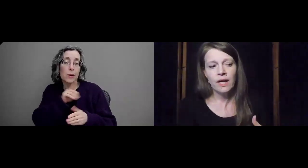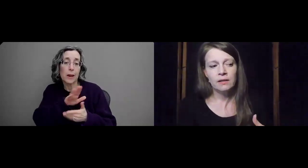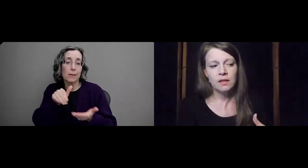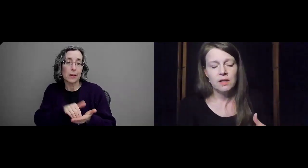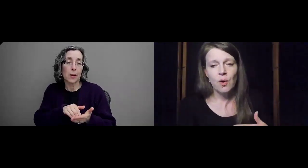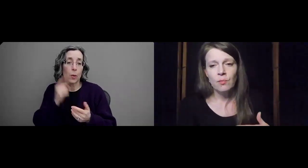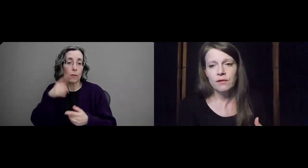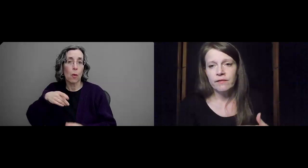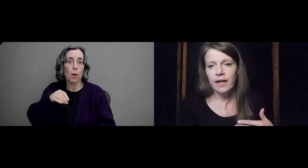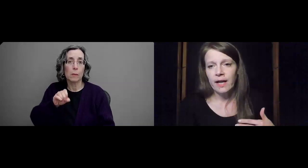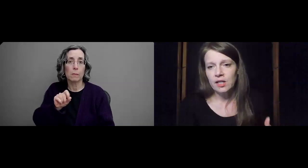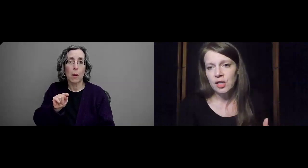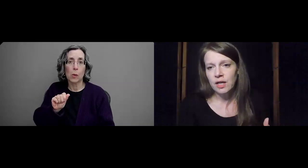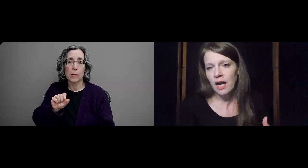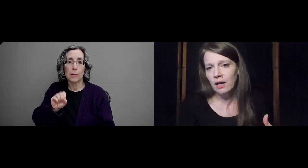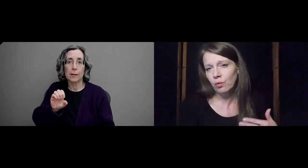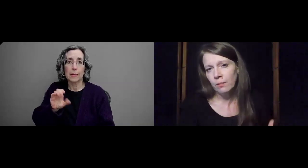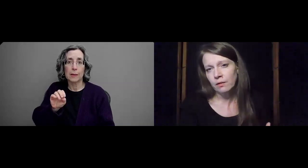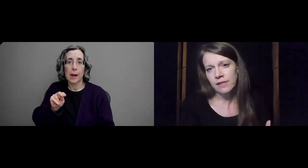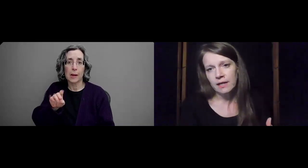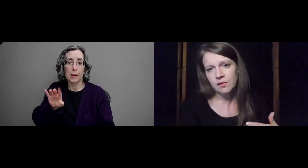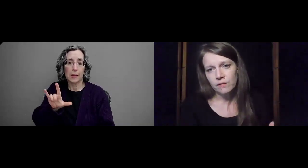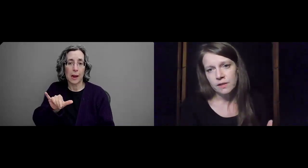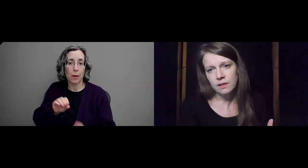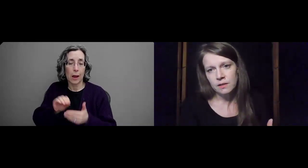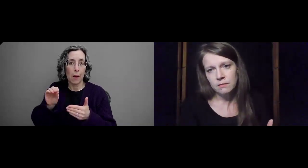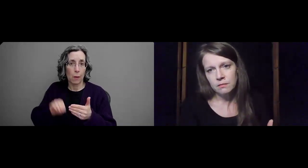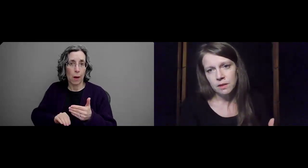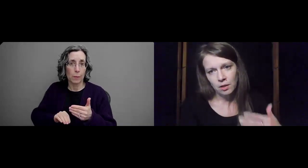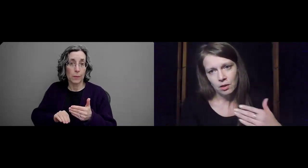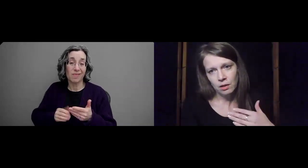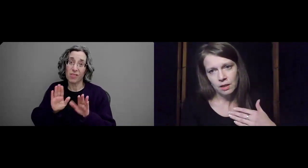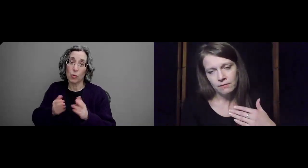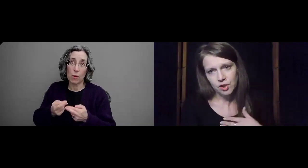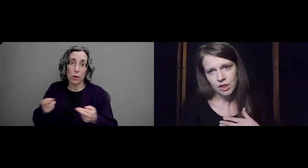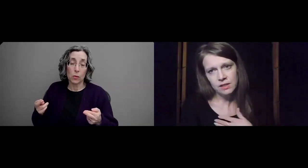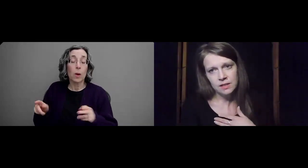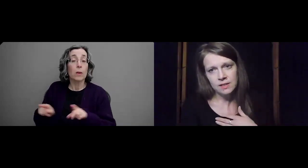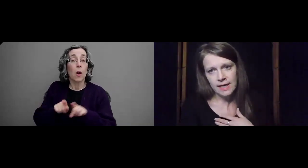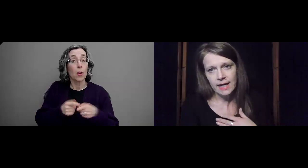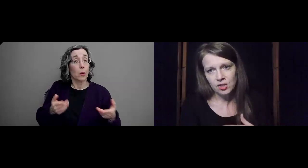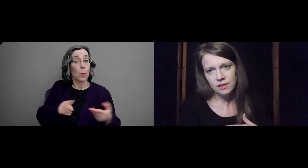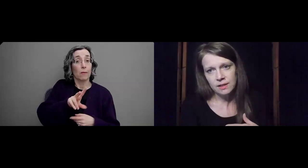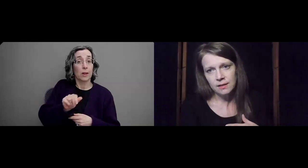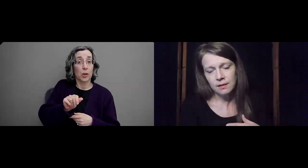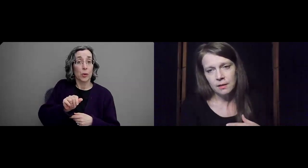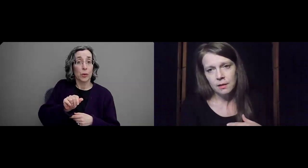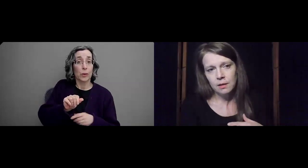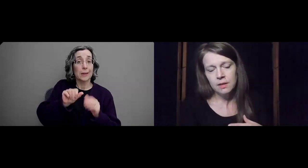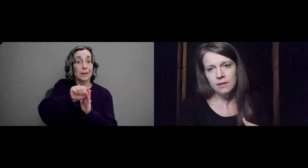college personnel and for students. But also know that the Department of Aging and